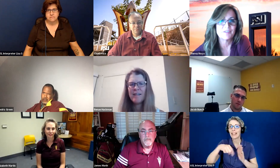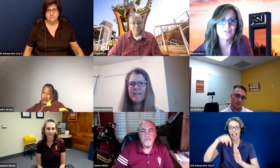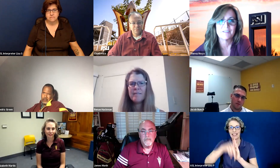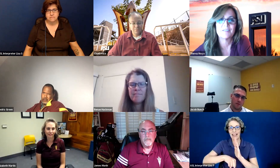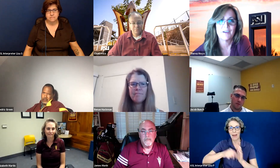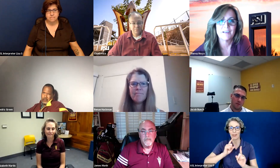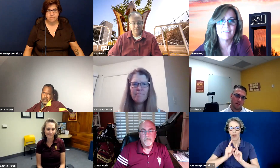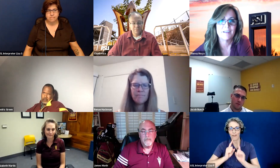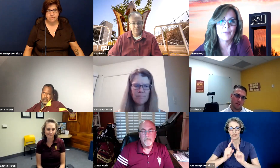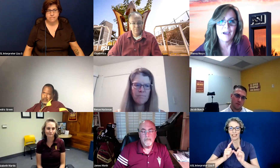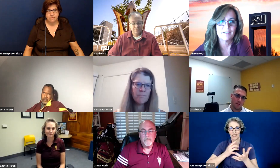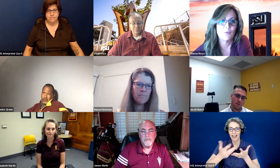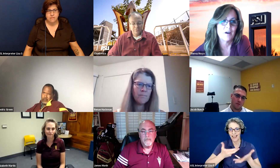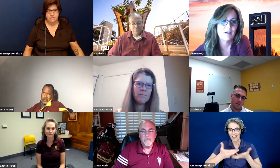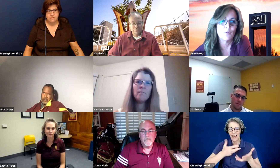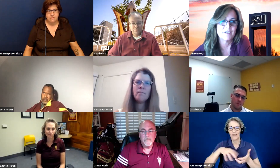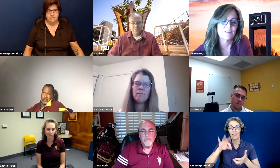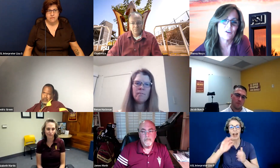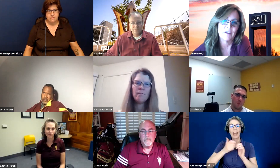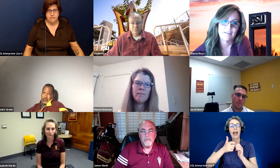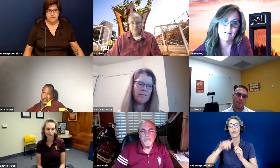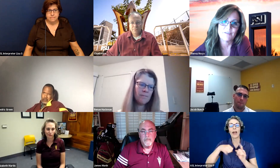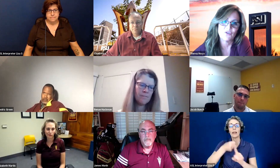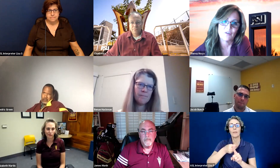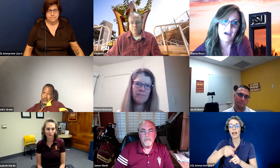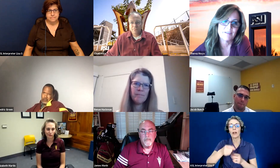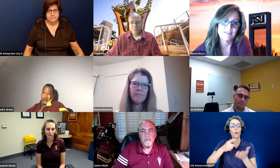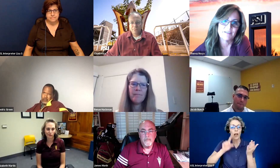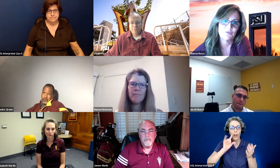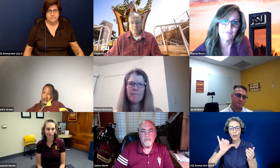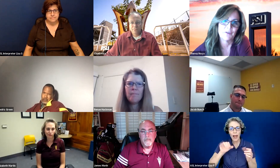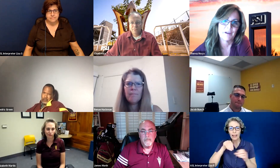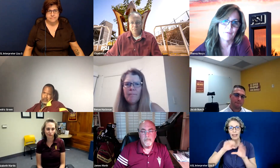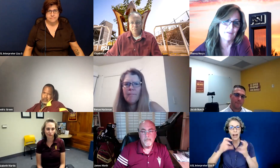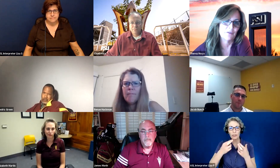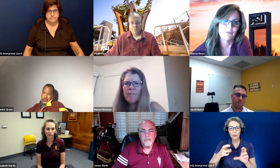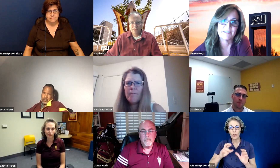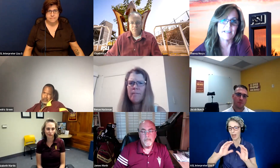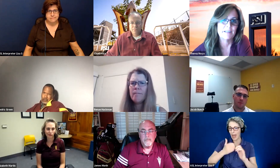with students and find out the impact of what does it look like in the classroom? How is this interfering with you attaining